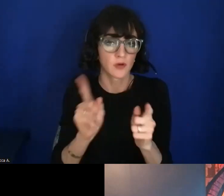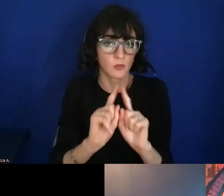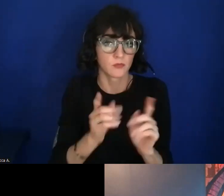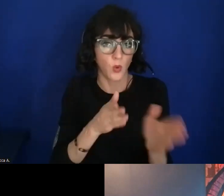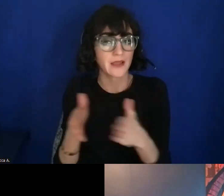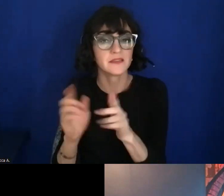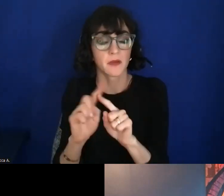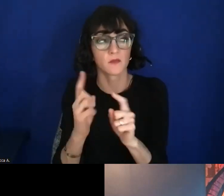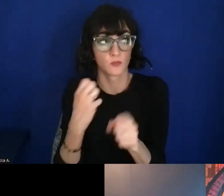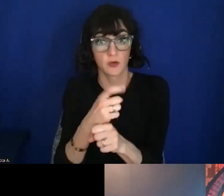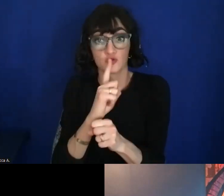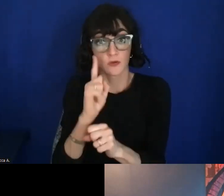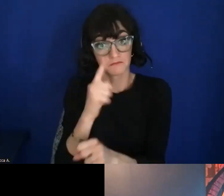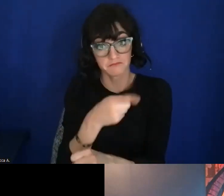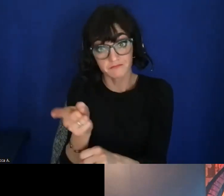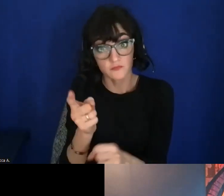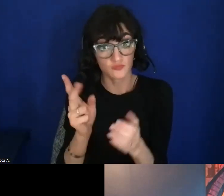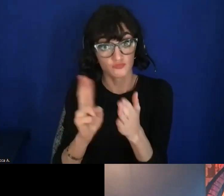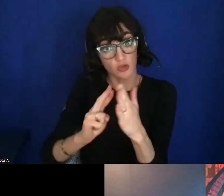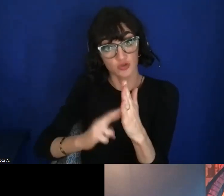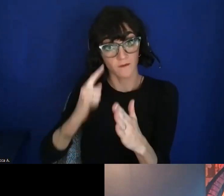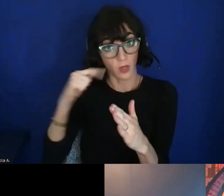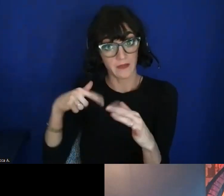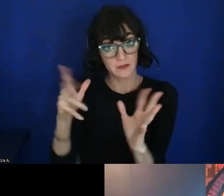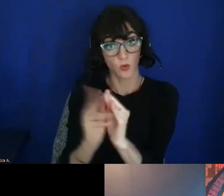are registered for this webinar we want to make sure you all will get that which will